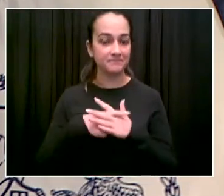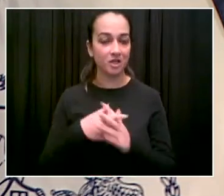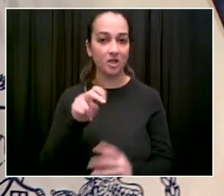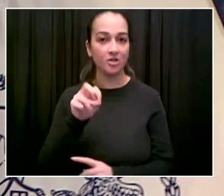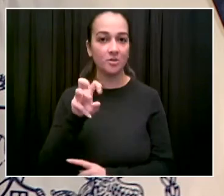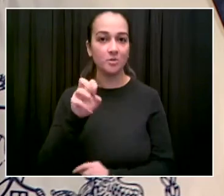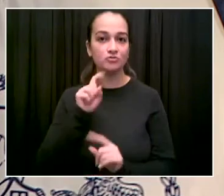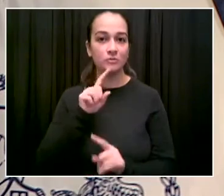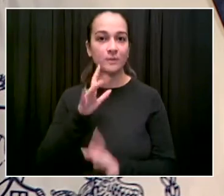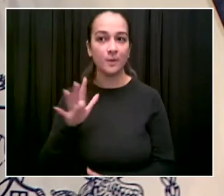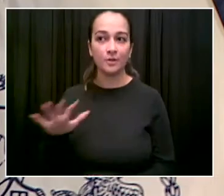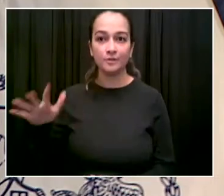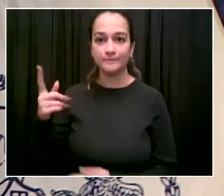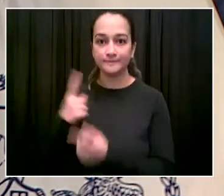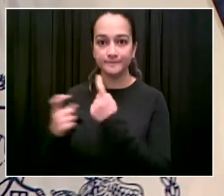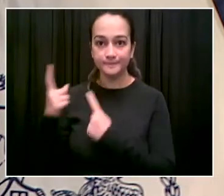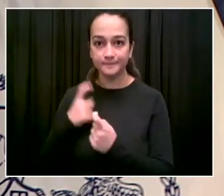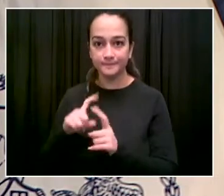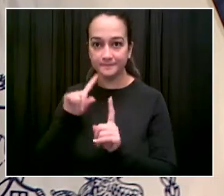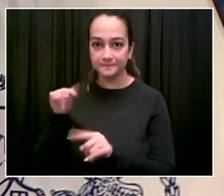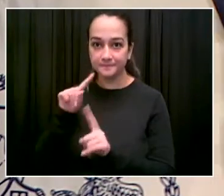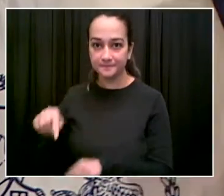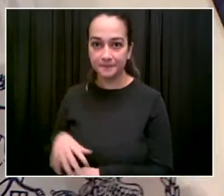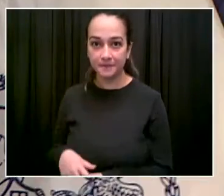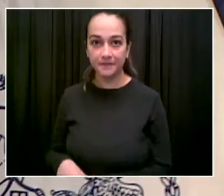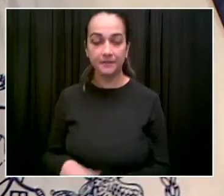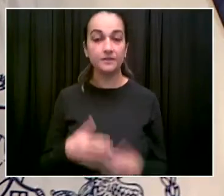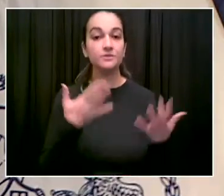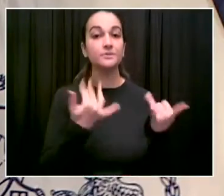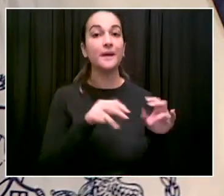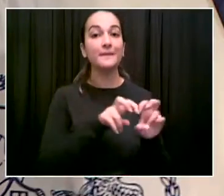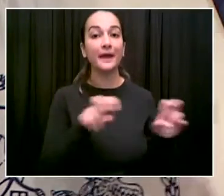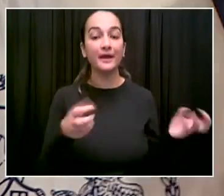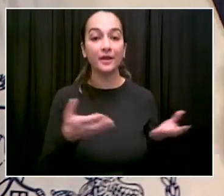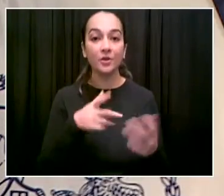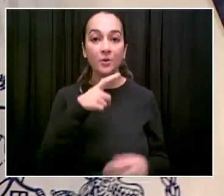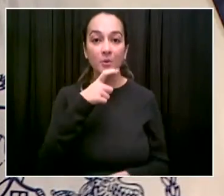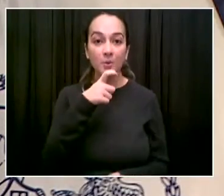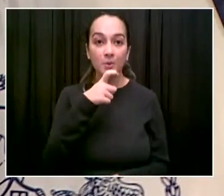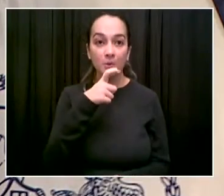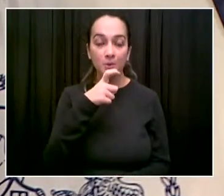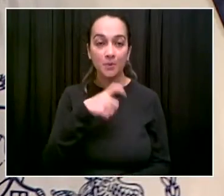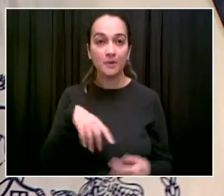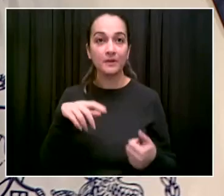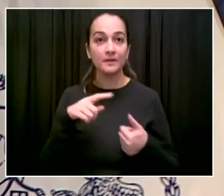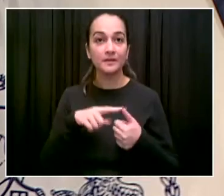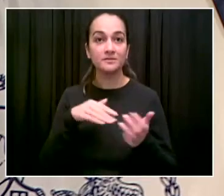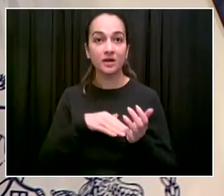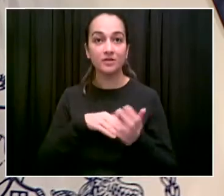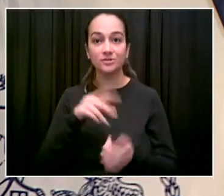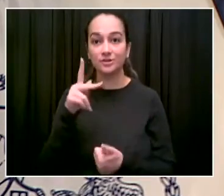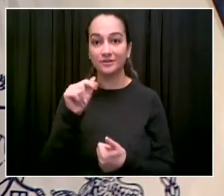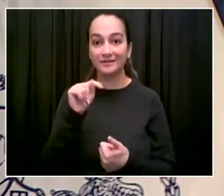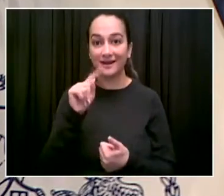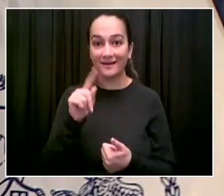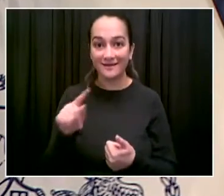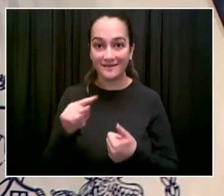ITWH THAT, LET'S TURN TO OUR COLLEAGUES IN THE MEDIA. PLEASE LET ME KNOW THE NAME AND OUTLET OF EACH JOURNALIST.